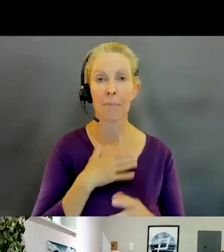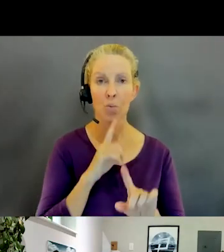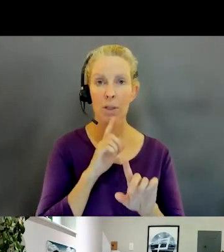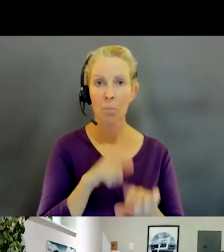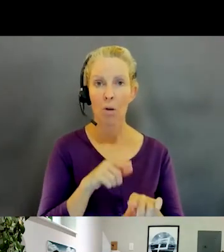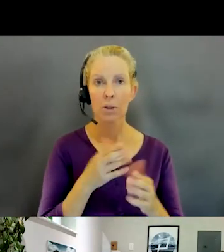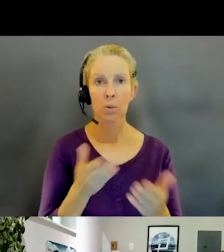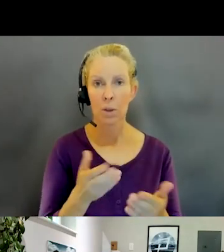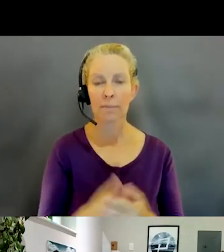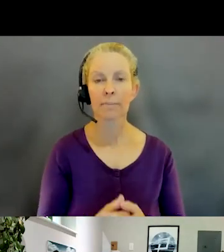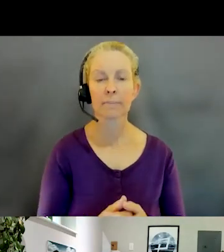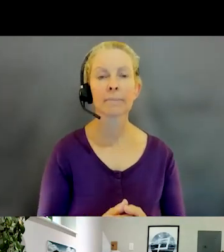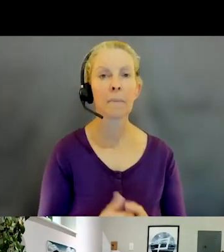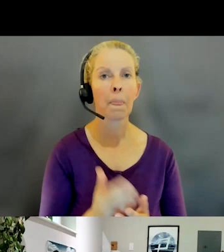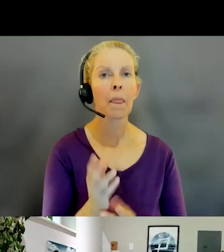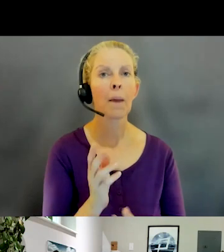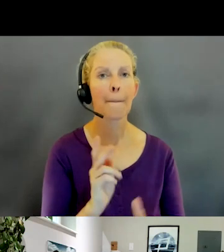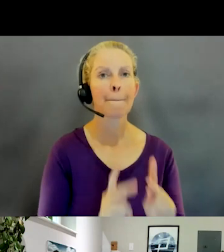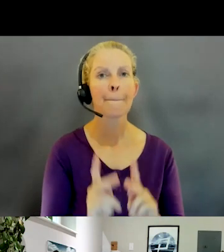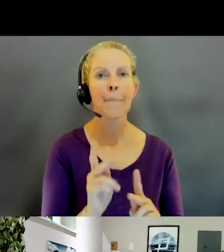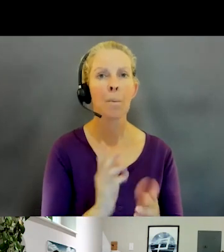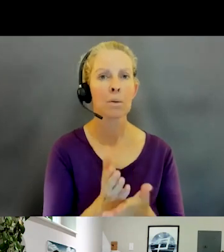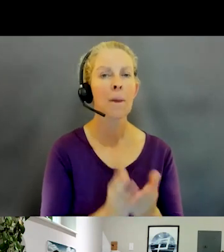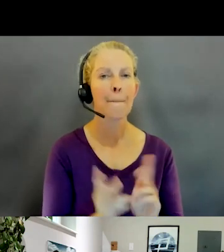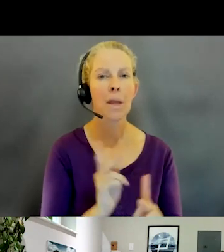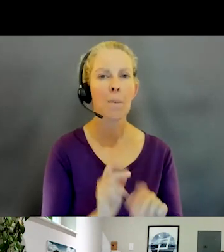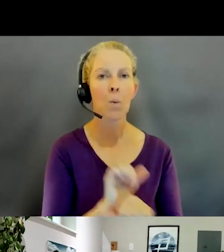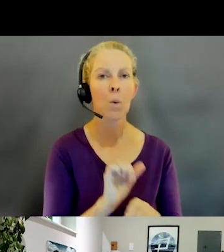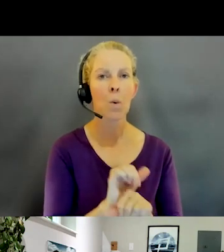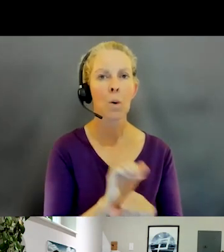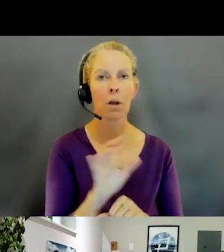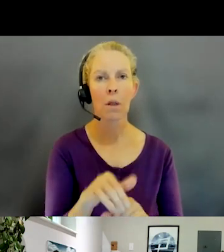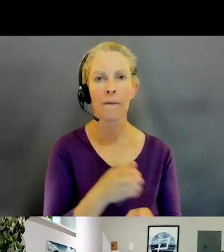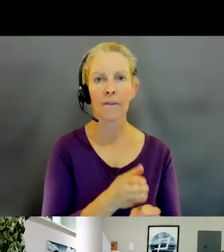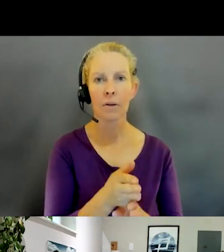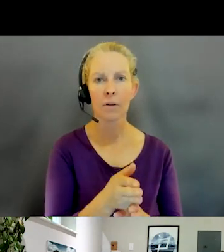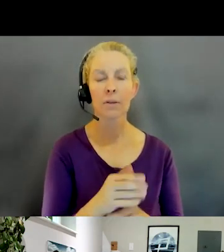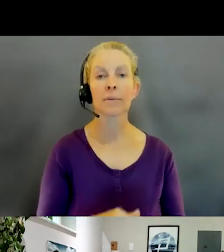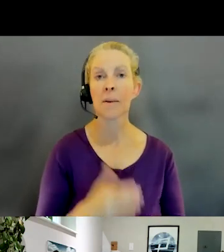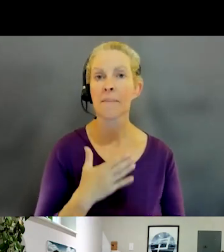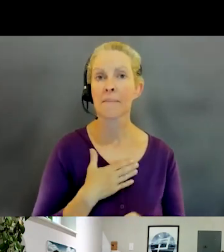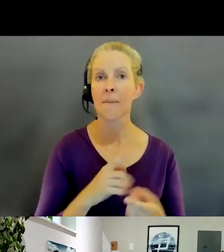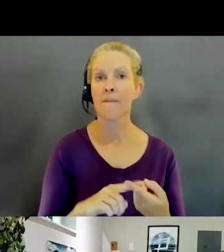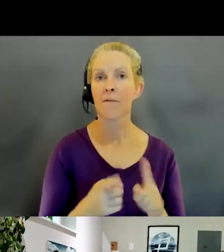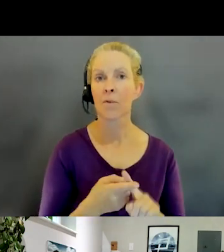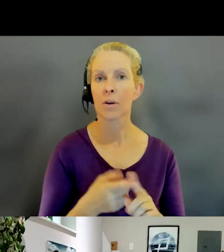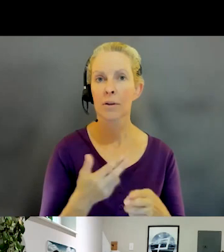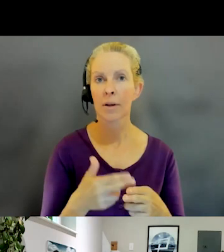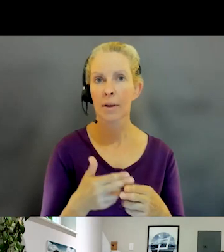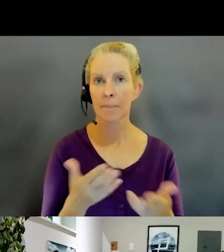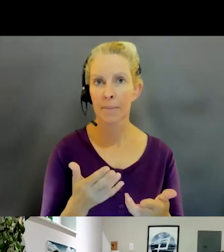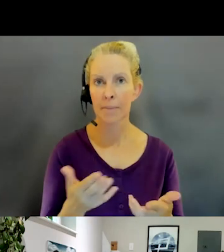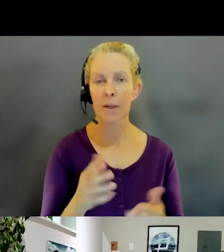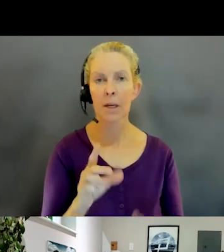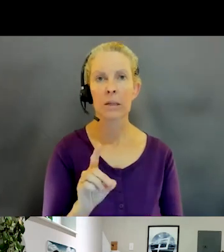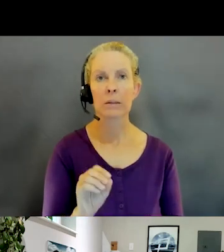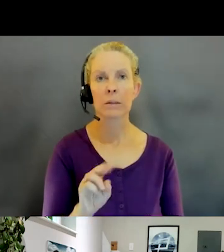people working on that, and there is come a friend of mine, his name is Doug shoppers,